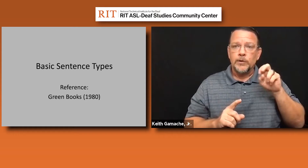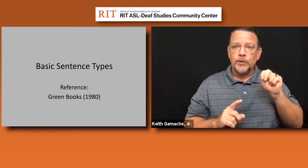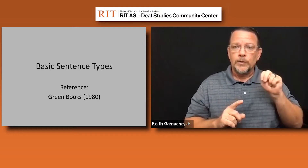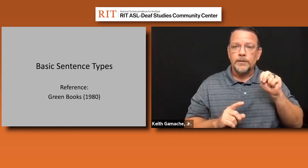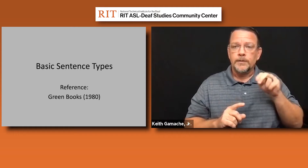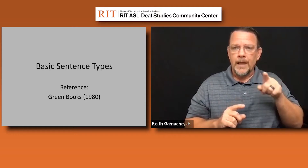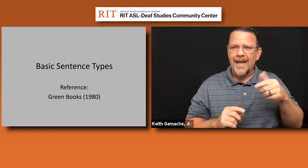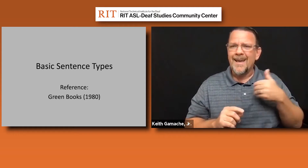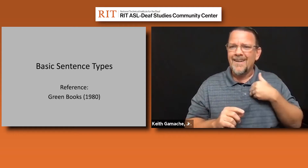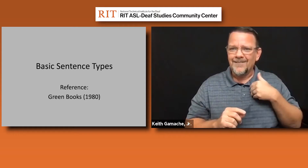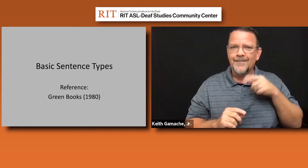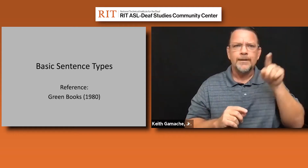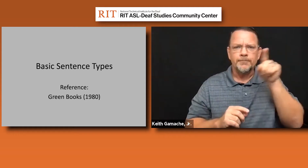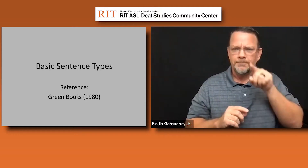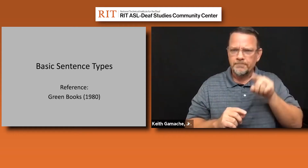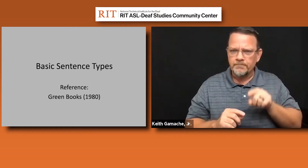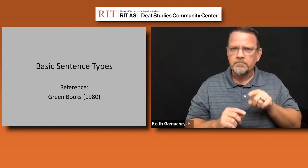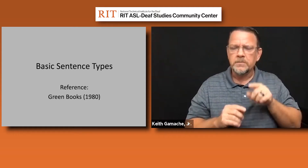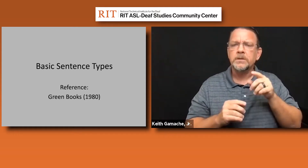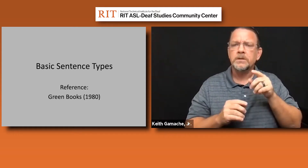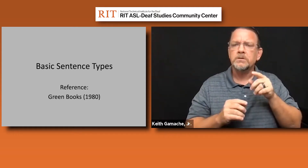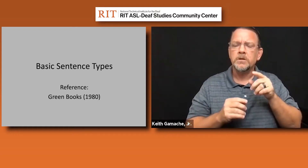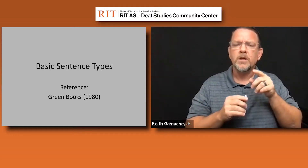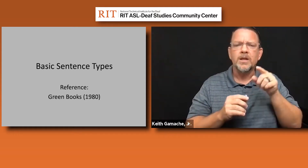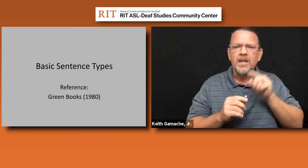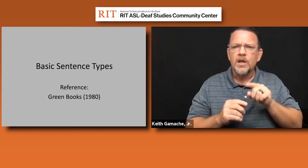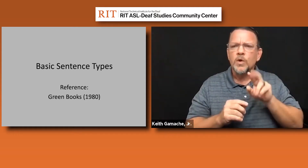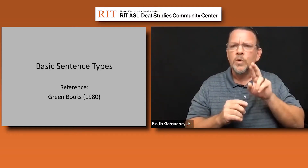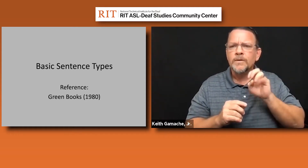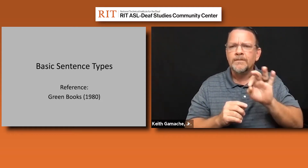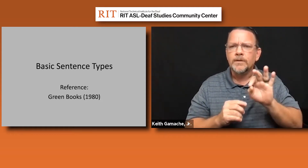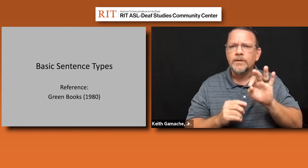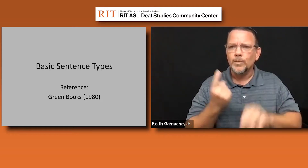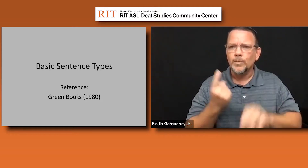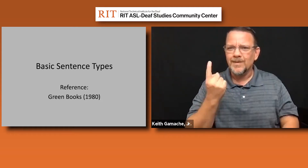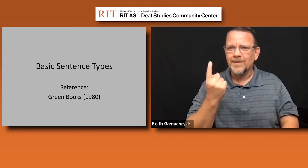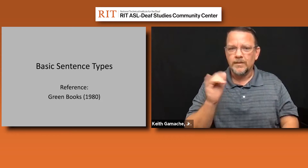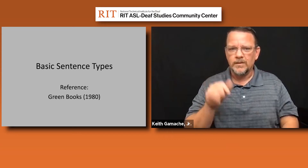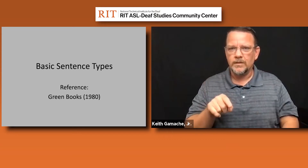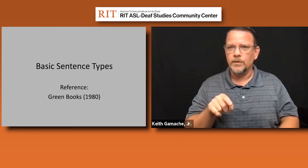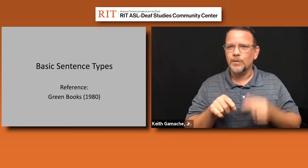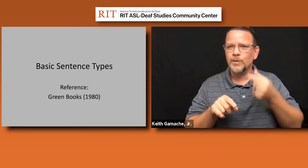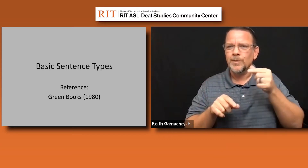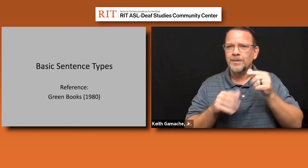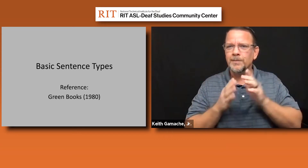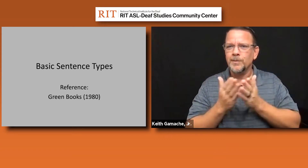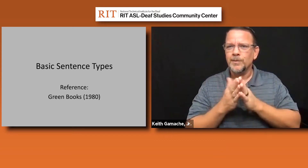Going back to the fourth edition, there were some references, the infamous Green Books